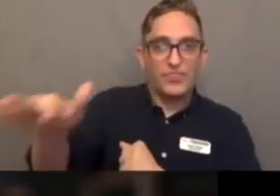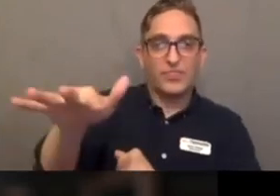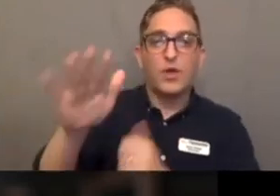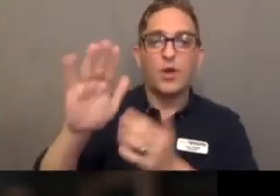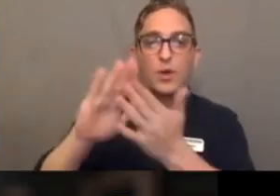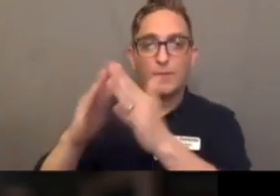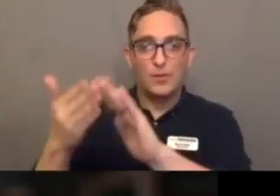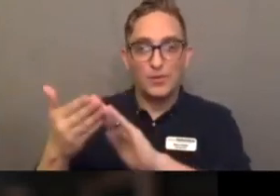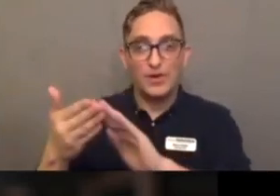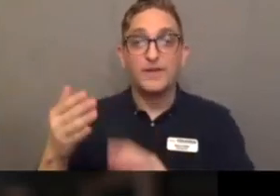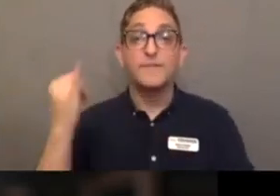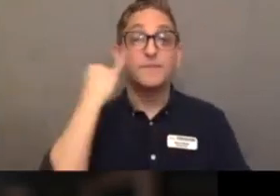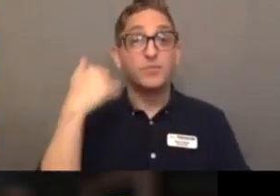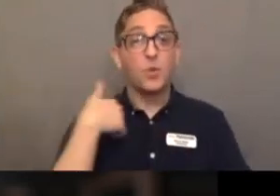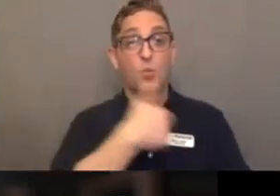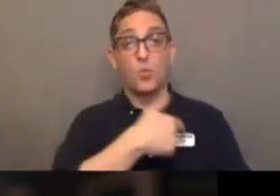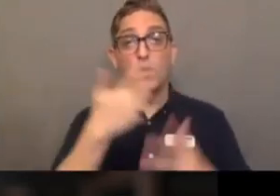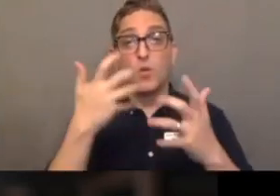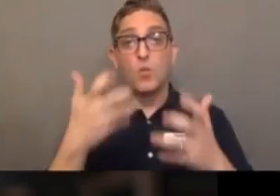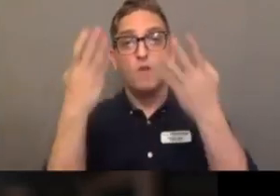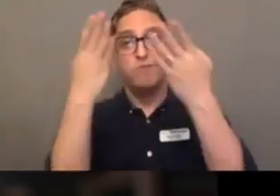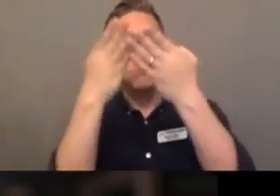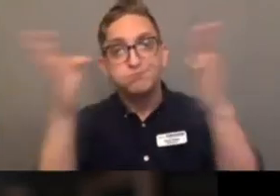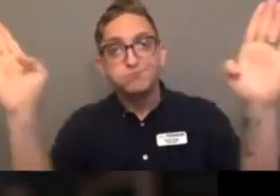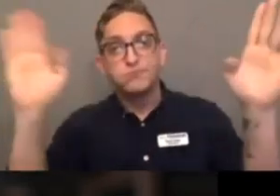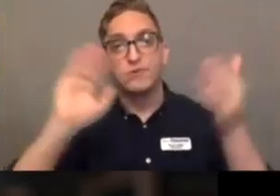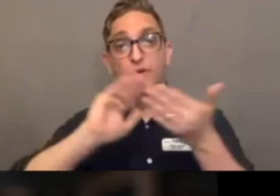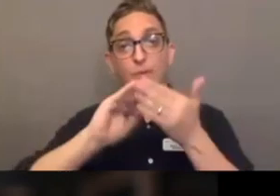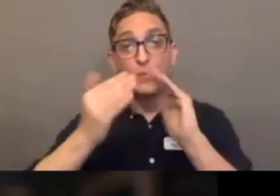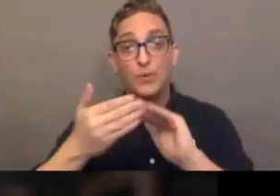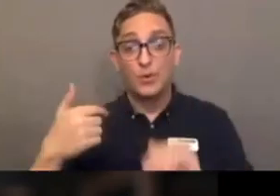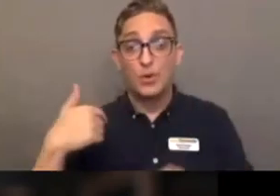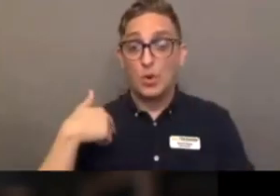designing for, we have to make sure when we're introducing and exposing them, we're not just